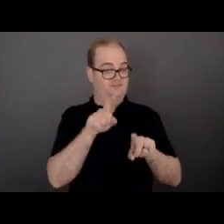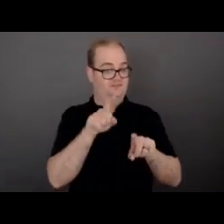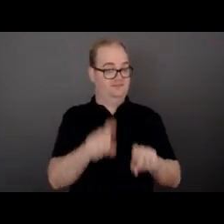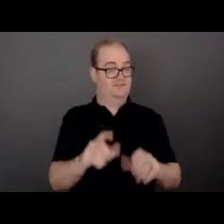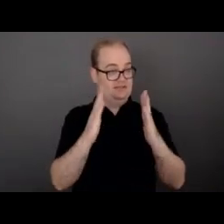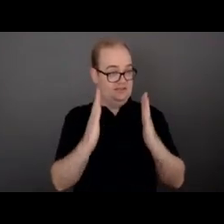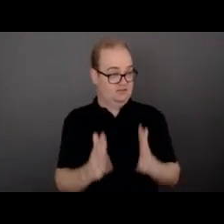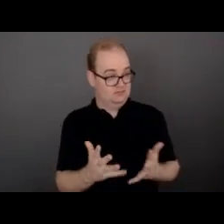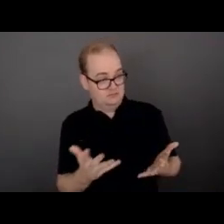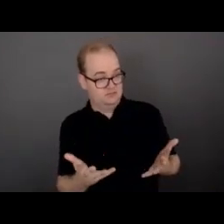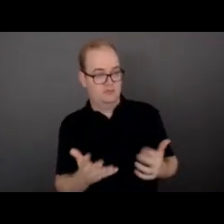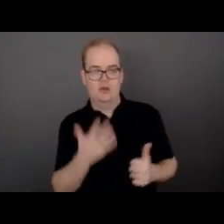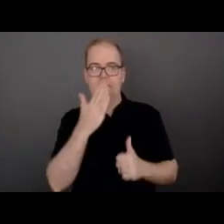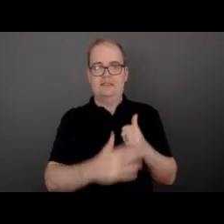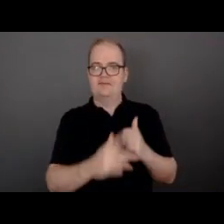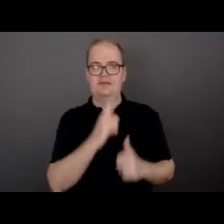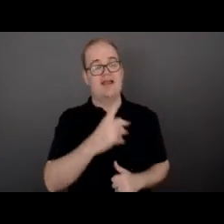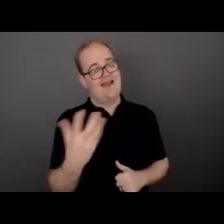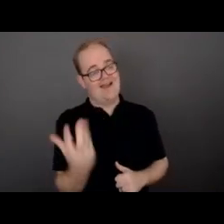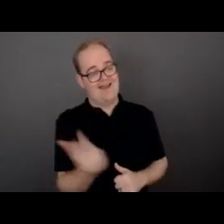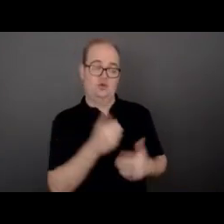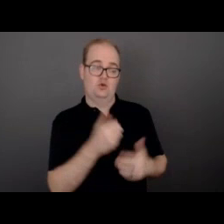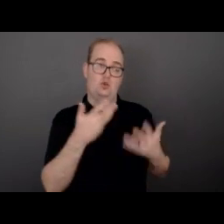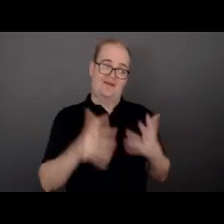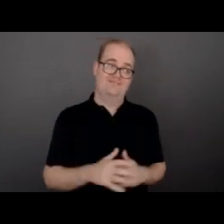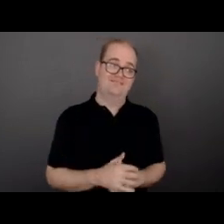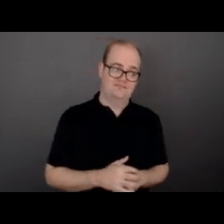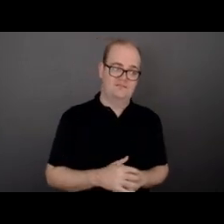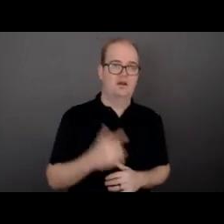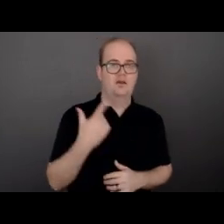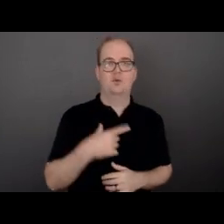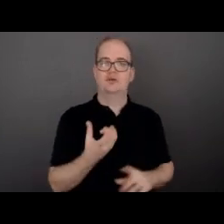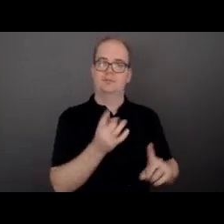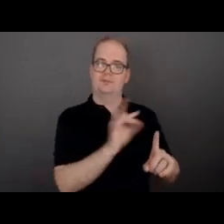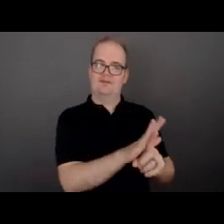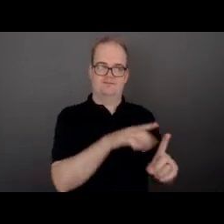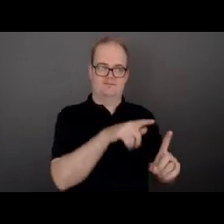We would never say you have to leave because it needs to be a decision that the client makes about their own safety.